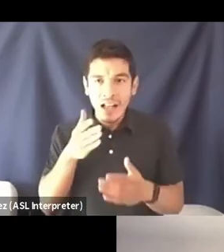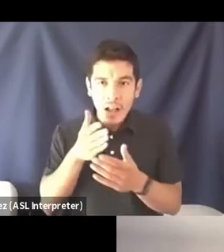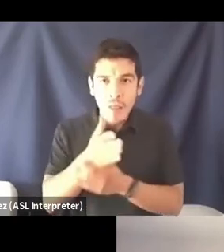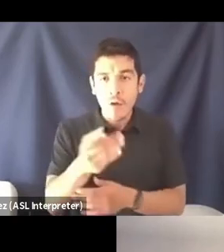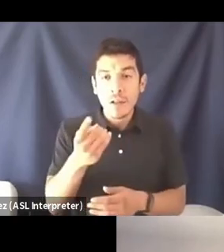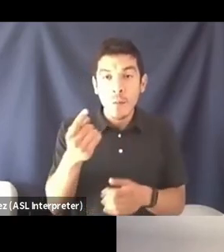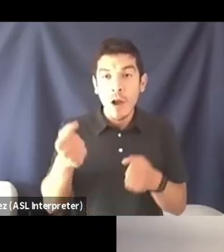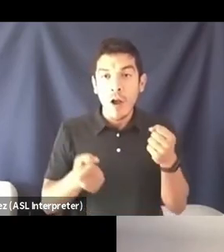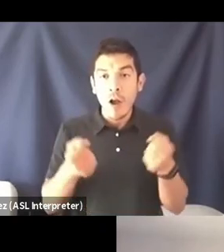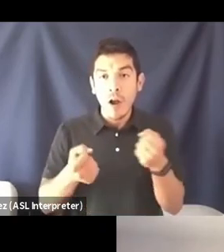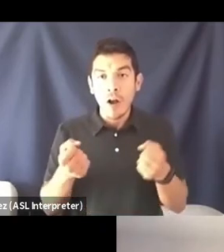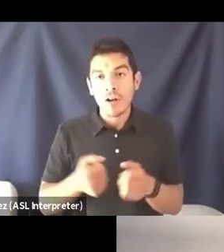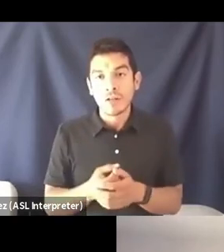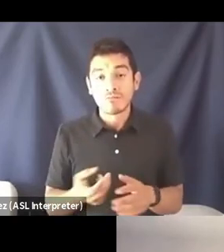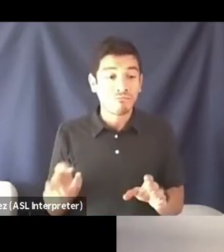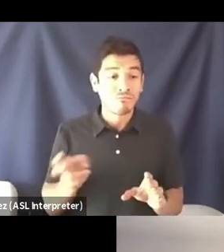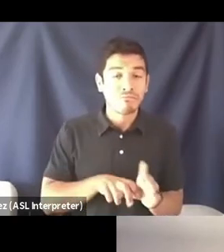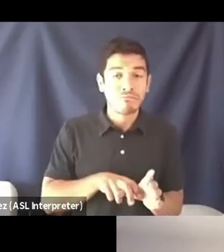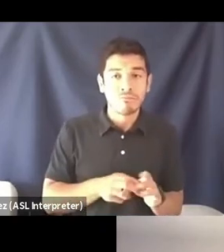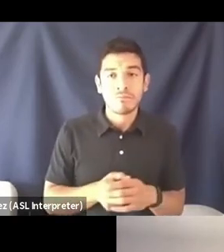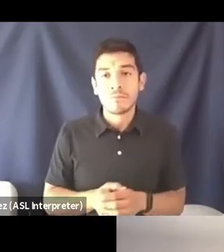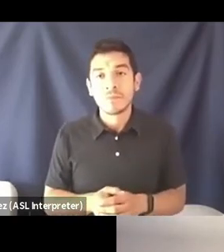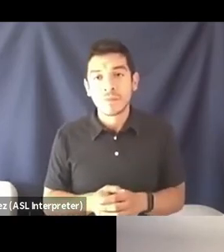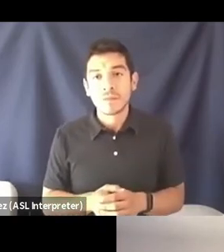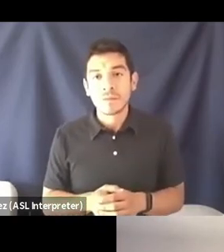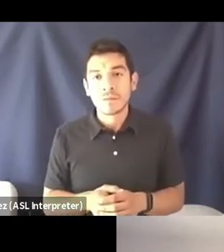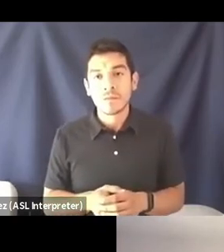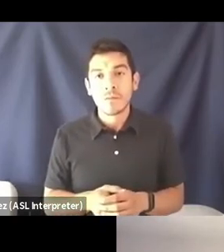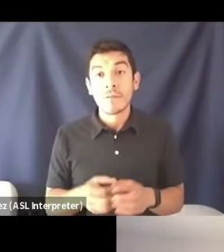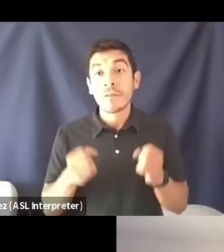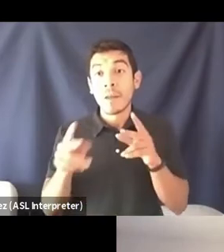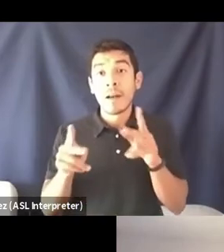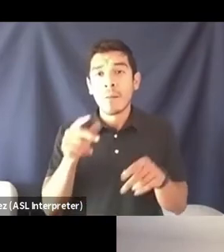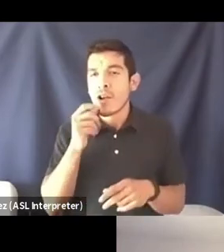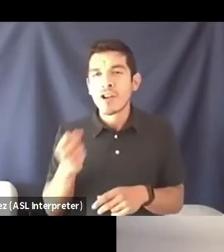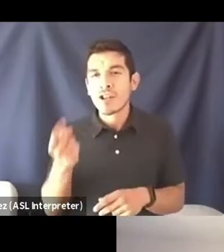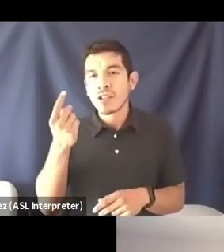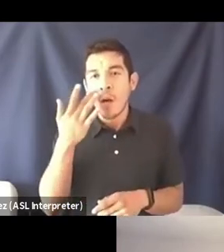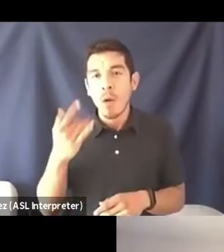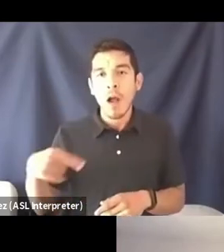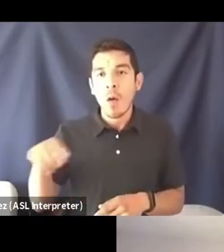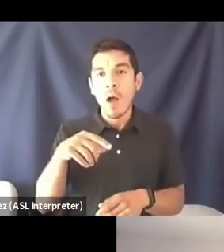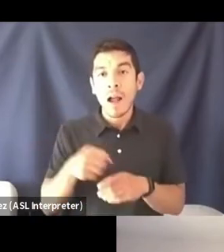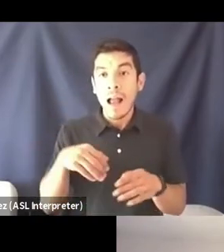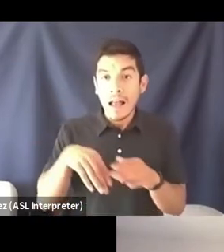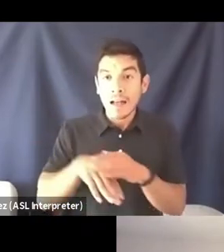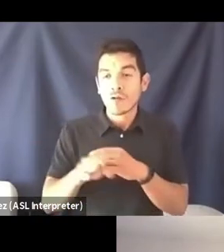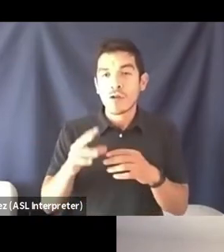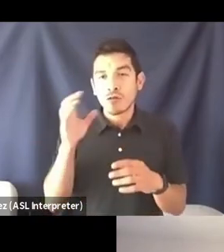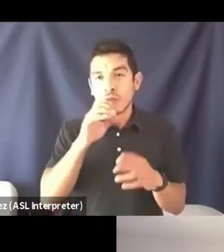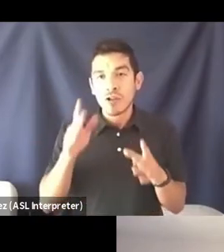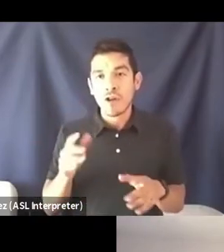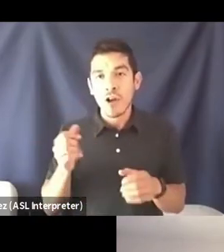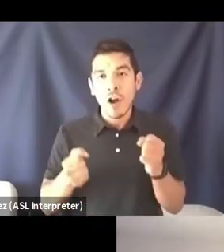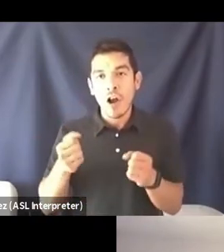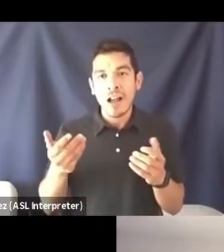I feel like many and many people they couldn't understand why we got into a stranger's car, right?